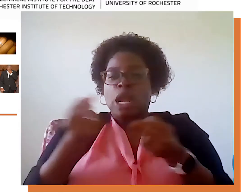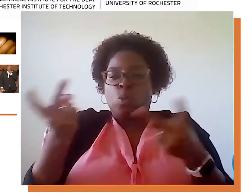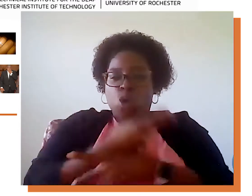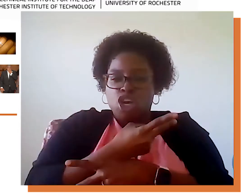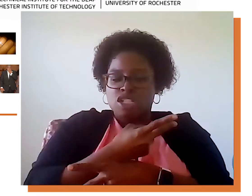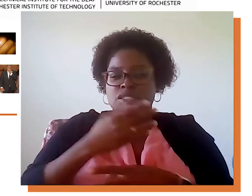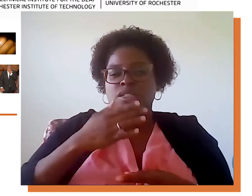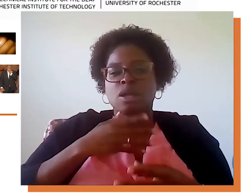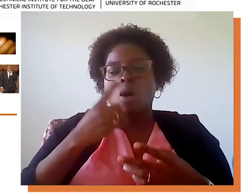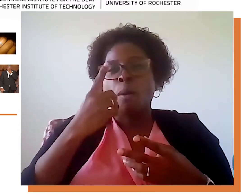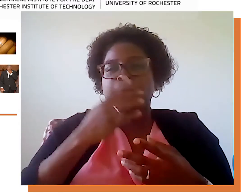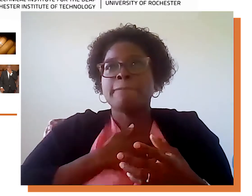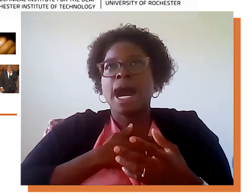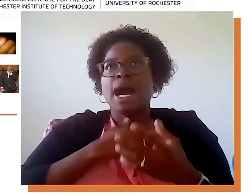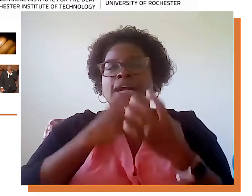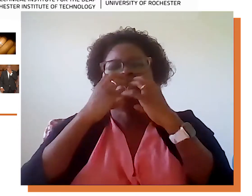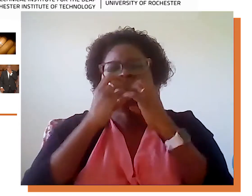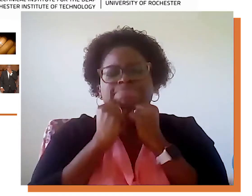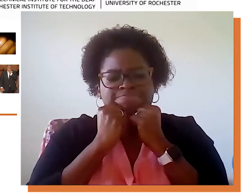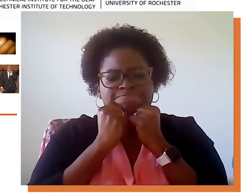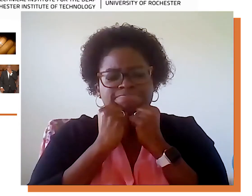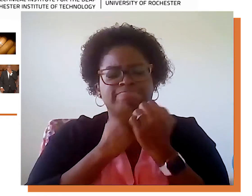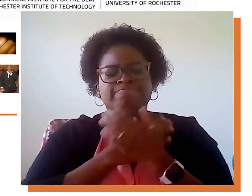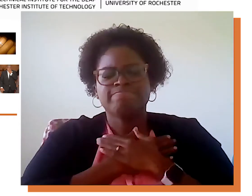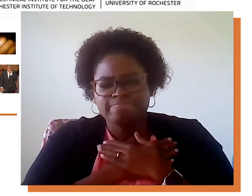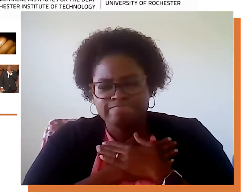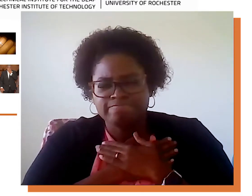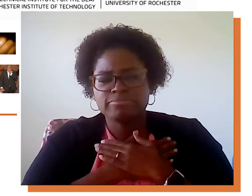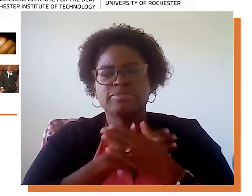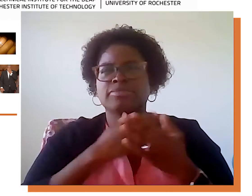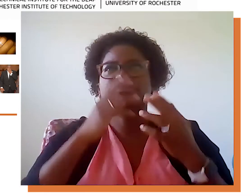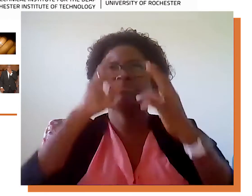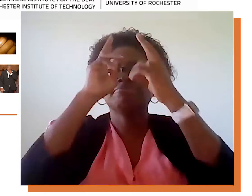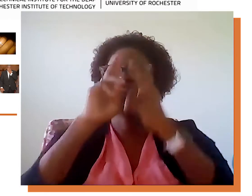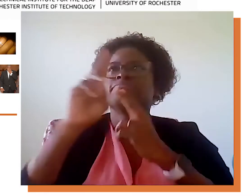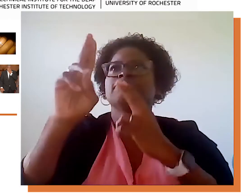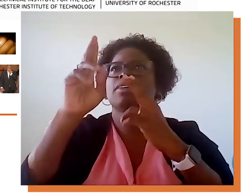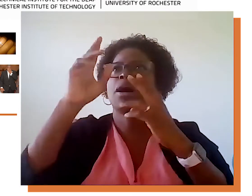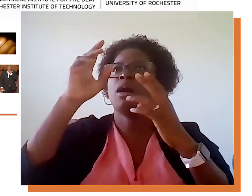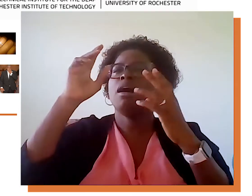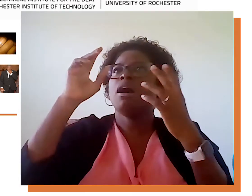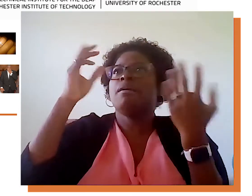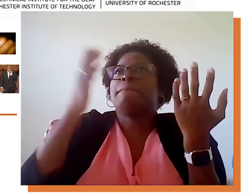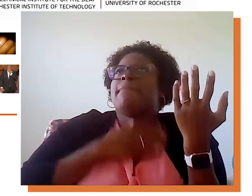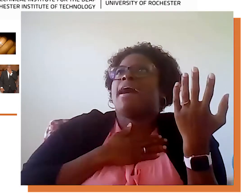and like getting married to Earl. When I look back upon them, I'm grateful.